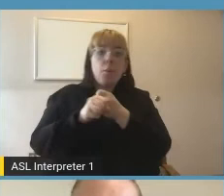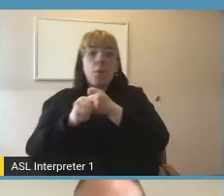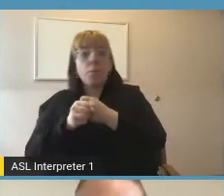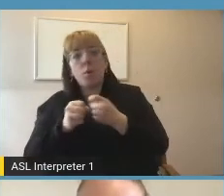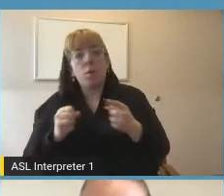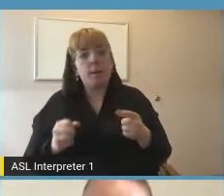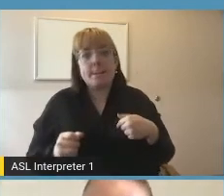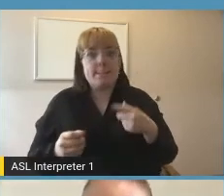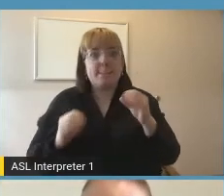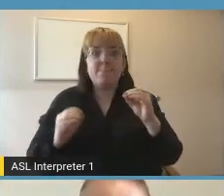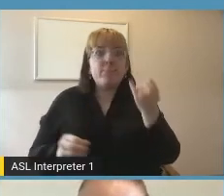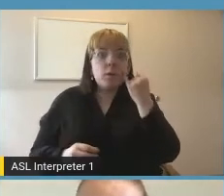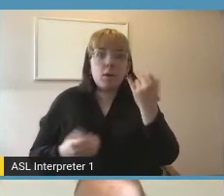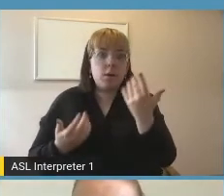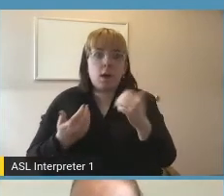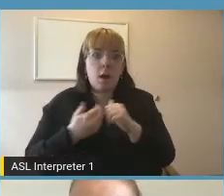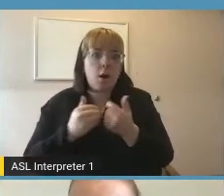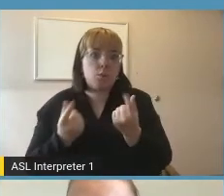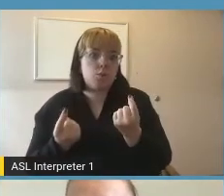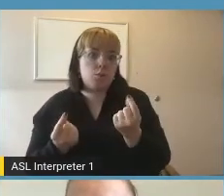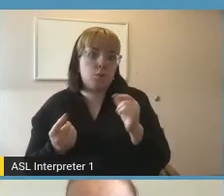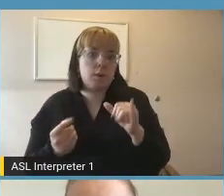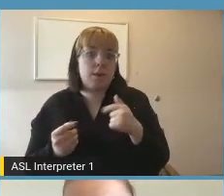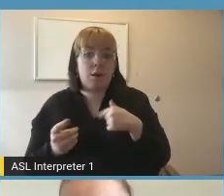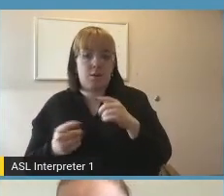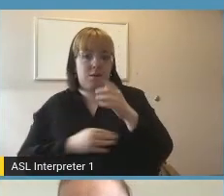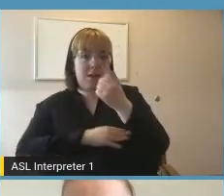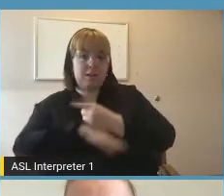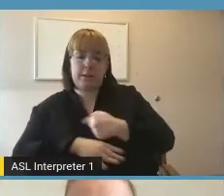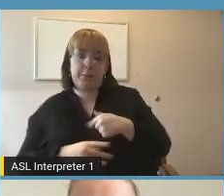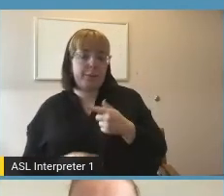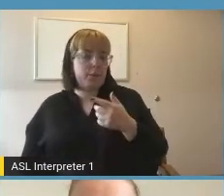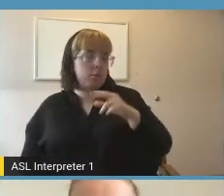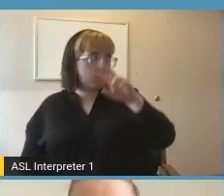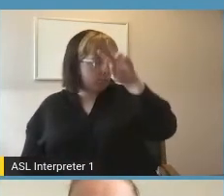doing with that particular mic on that day. And then I think overall it sounds better.